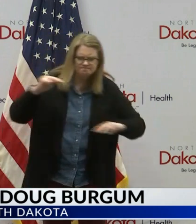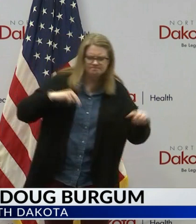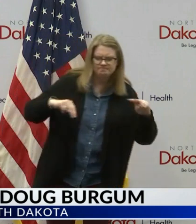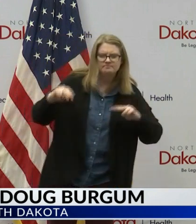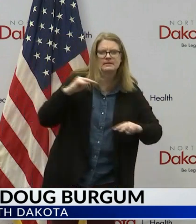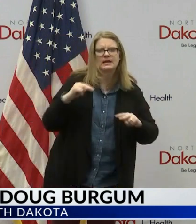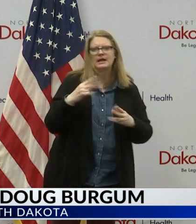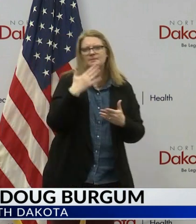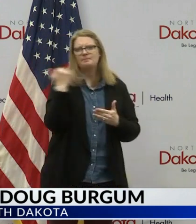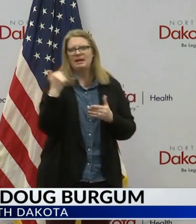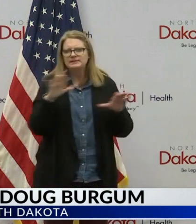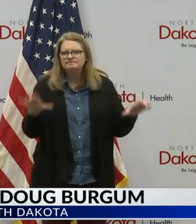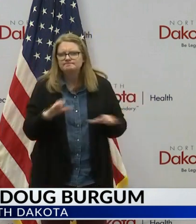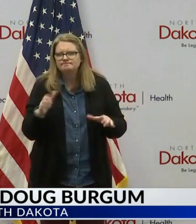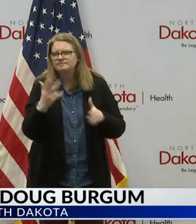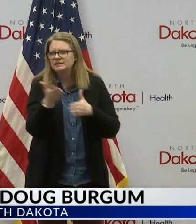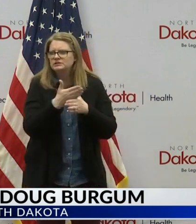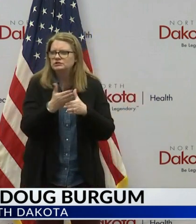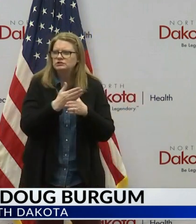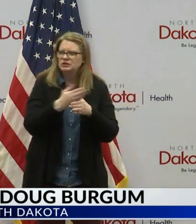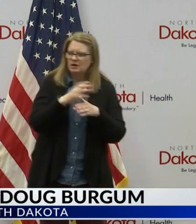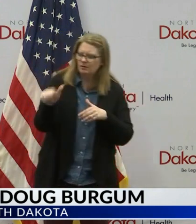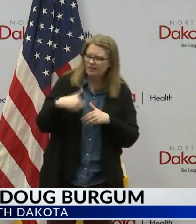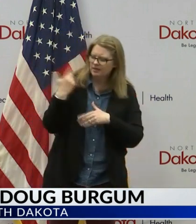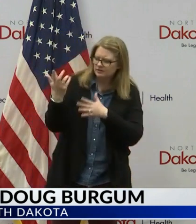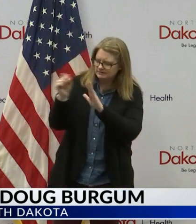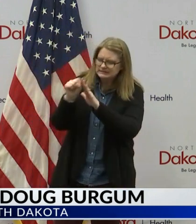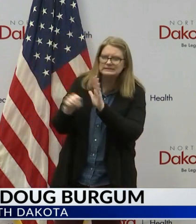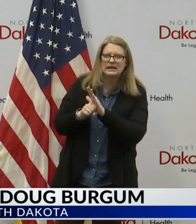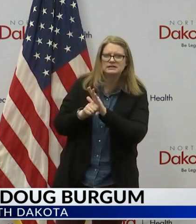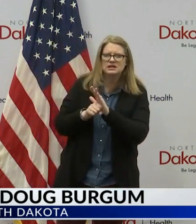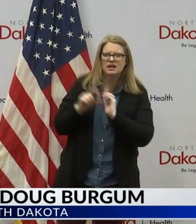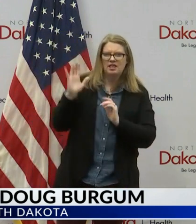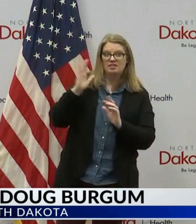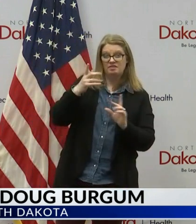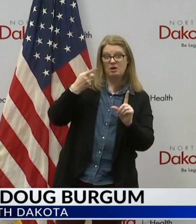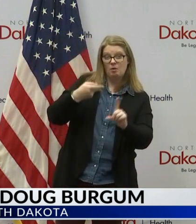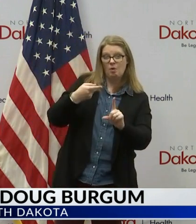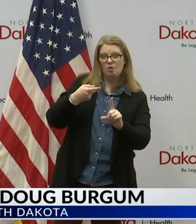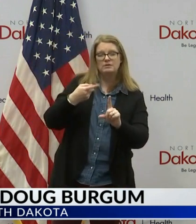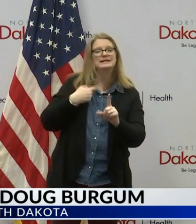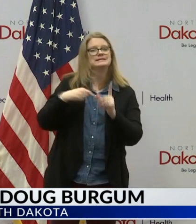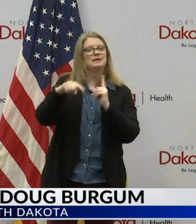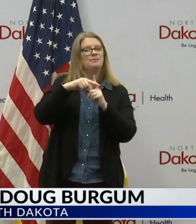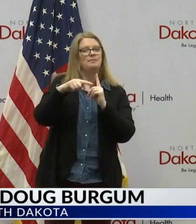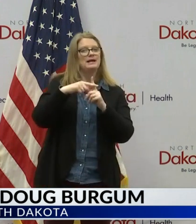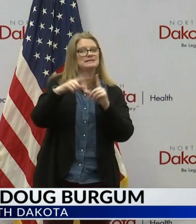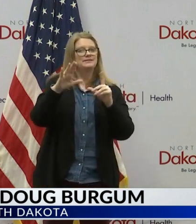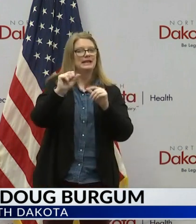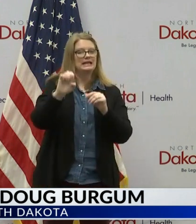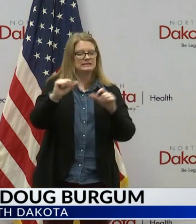CHOSEN BY THE CDC BECAUSE OF ITS LOW INSTANCE OF COVID-19. LEARN OF THE SUCCESS STORY, SHARE BEST PRACTICES AND LE SHARE BEST PRACTICES AND